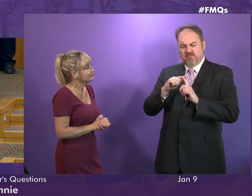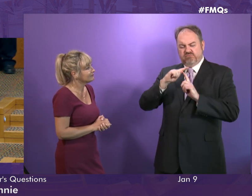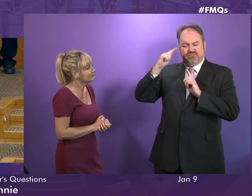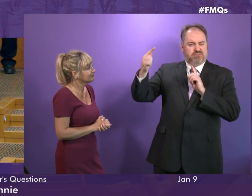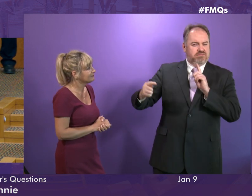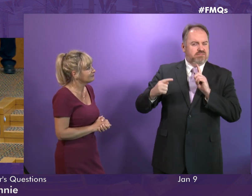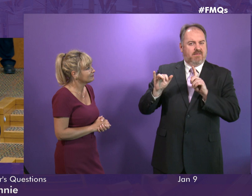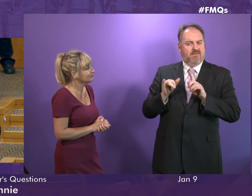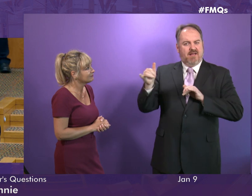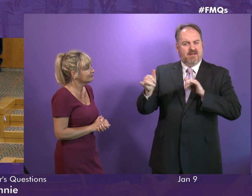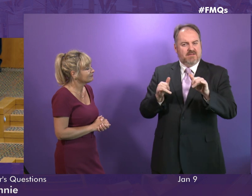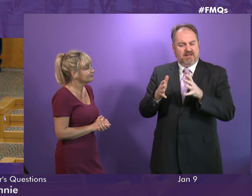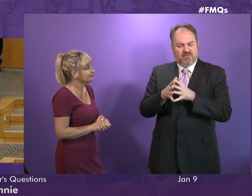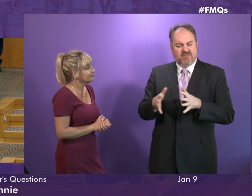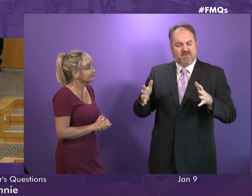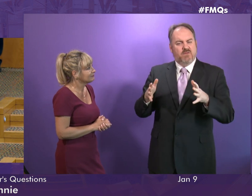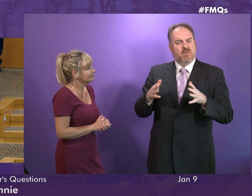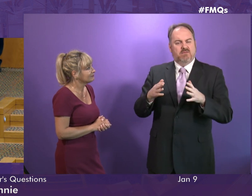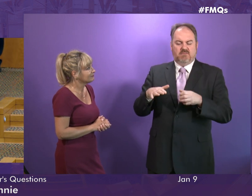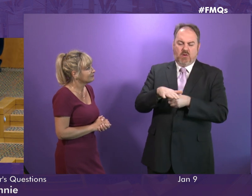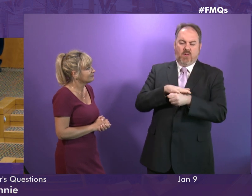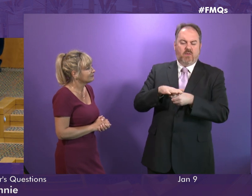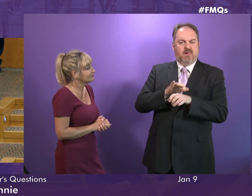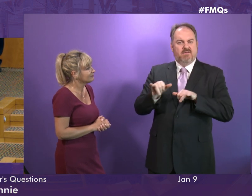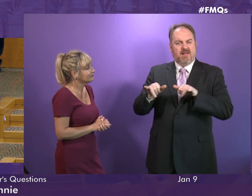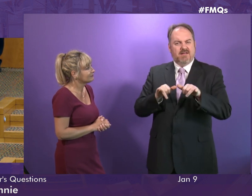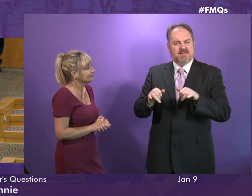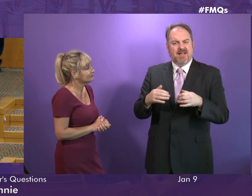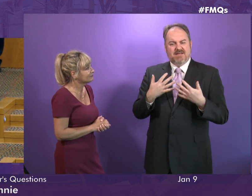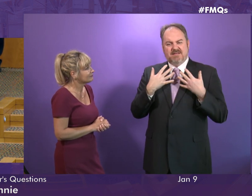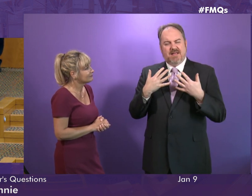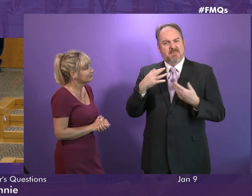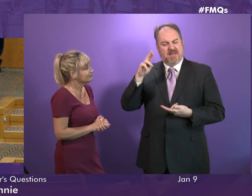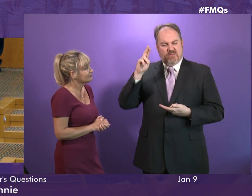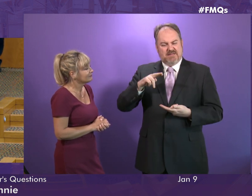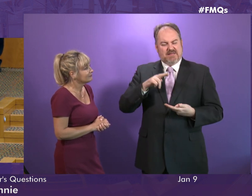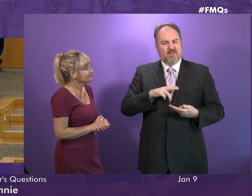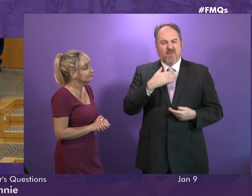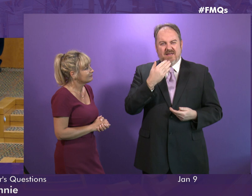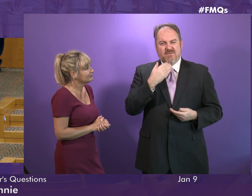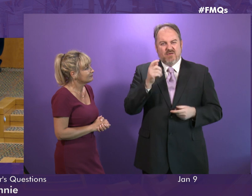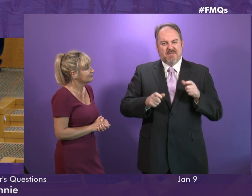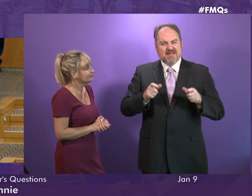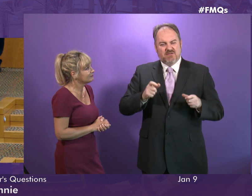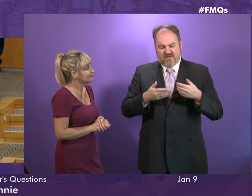flights and a £10 discount for every domestic passenger for 20 years.